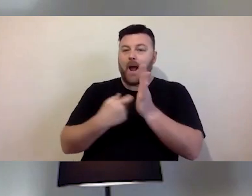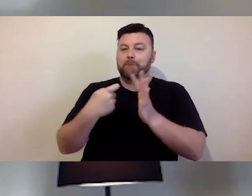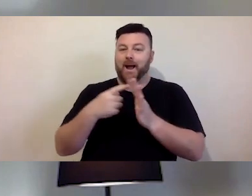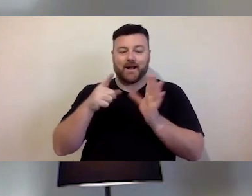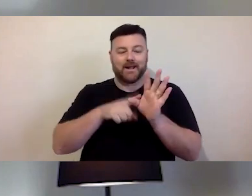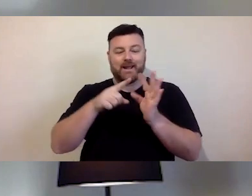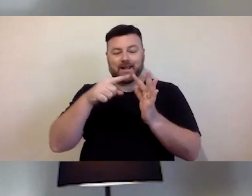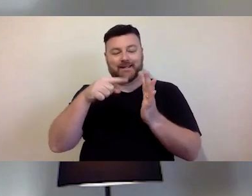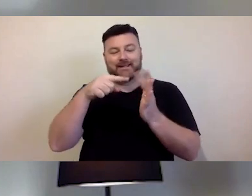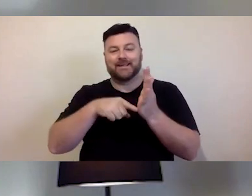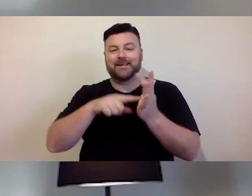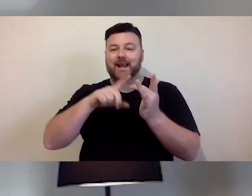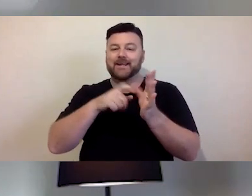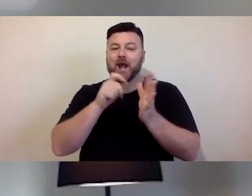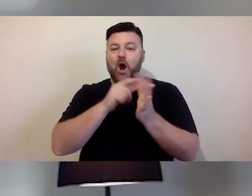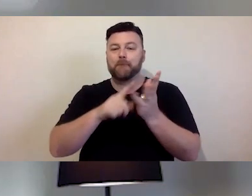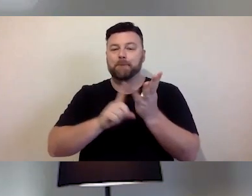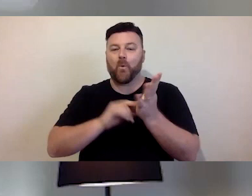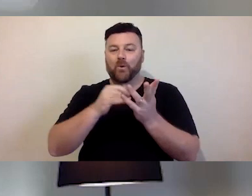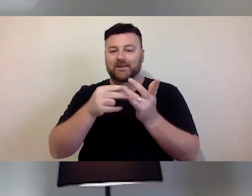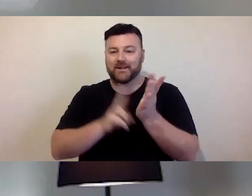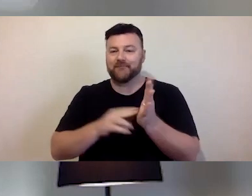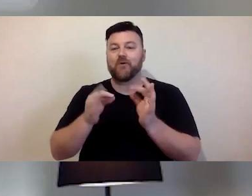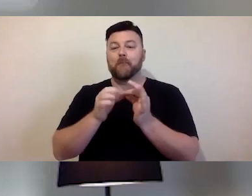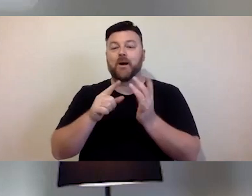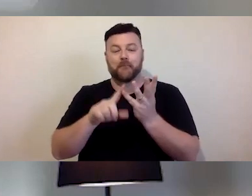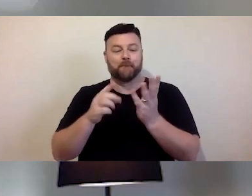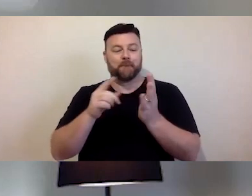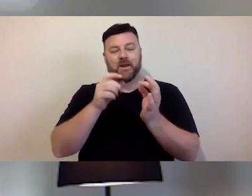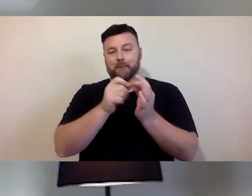Gamilaroi, and the Bundjalung peoples. Today, Mark will be